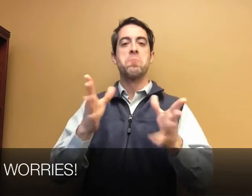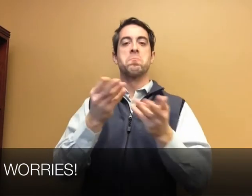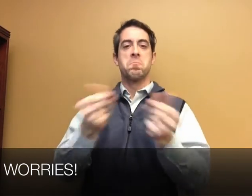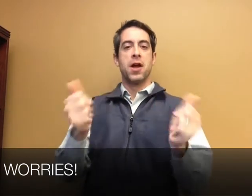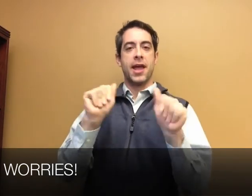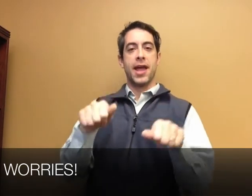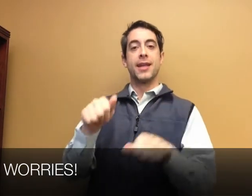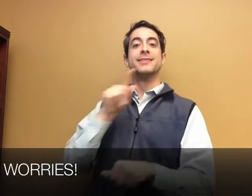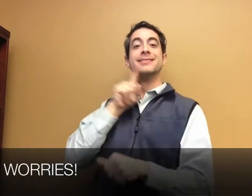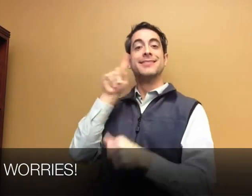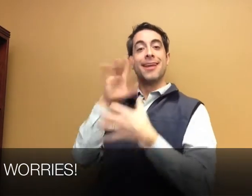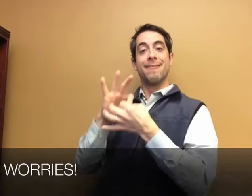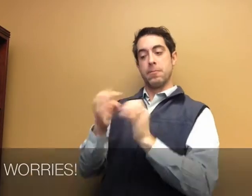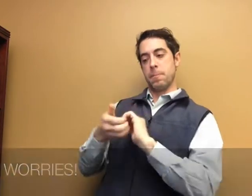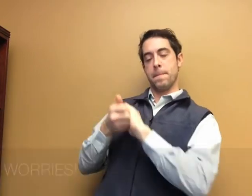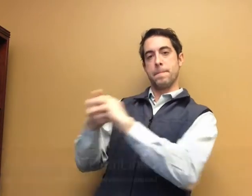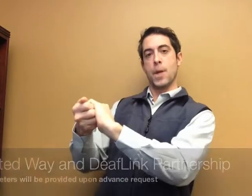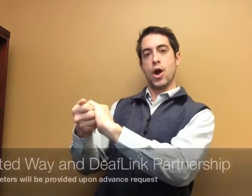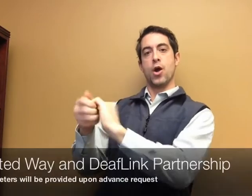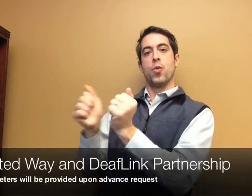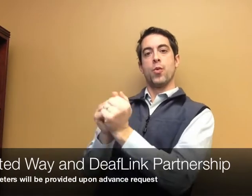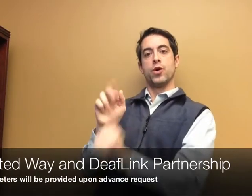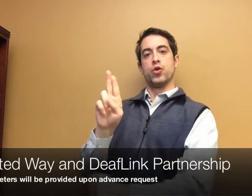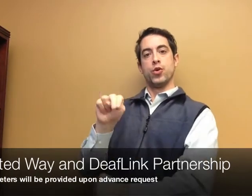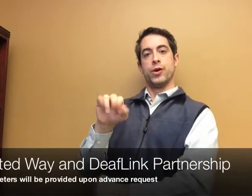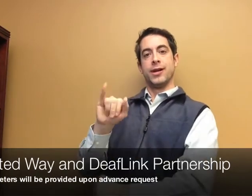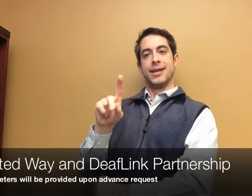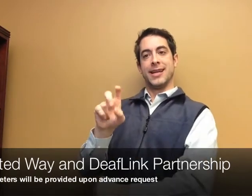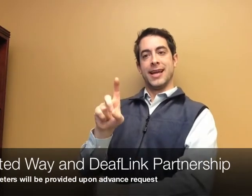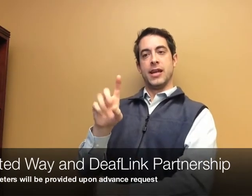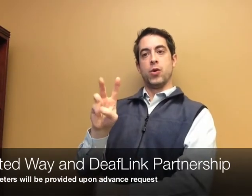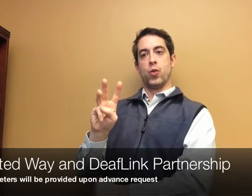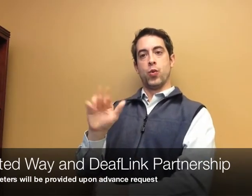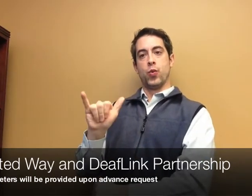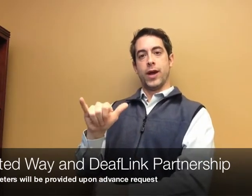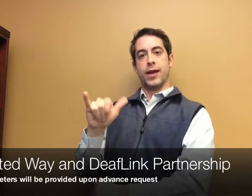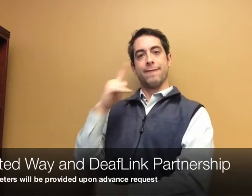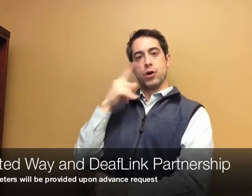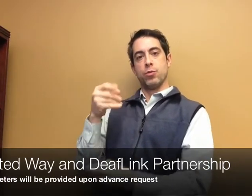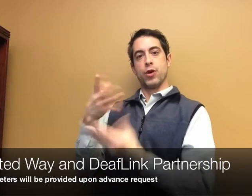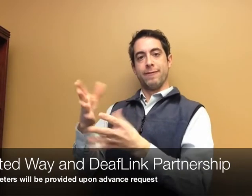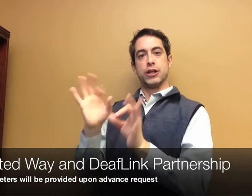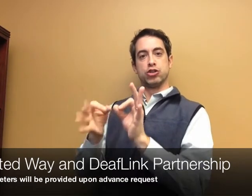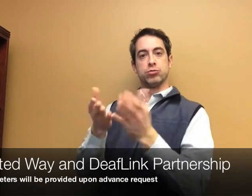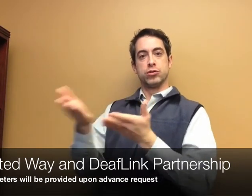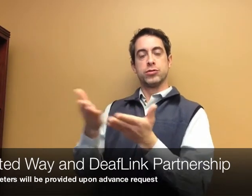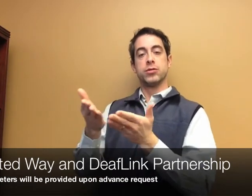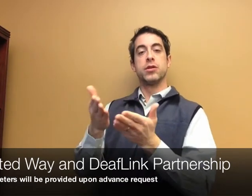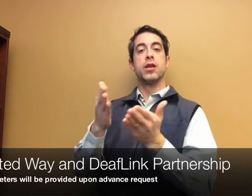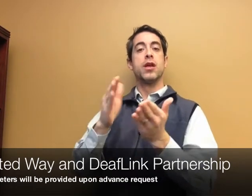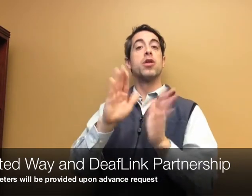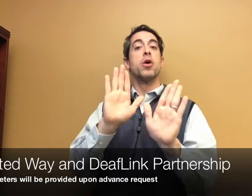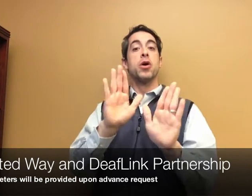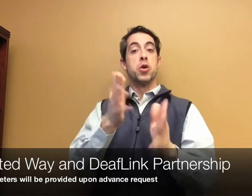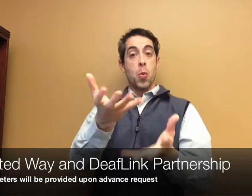addressed through DeafLink's partnership with United Way. DeafLink is providing the interpreting services.